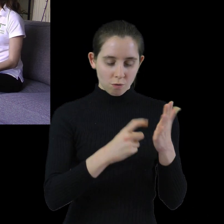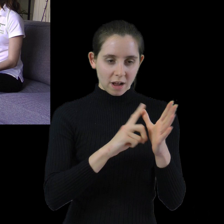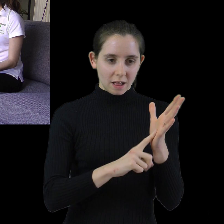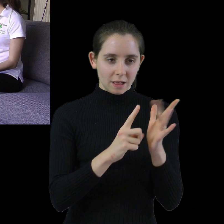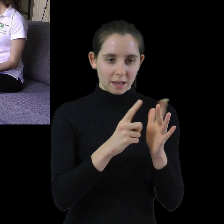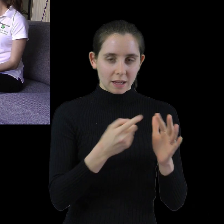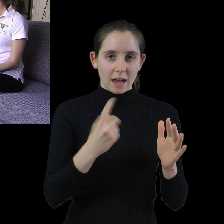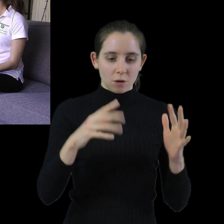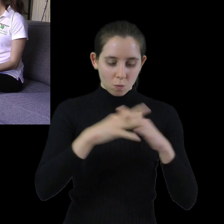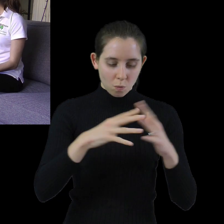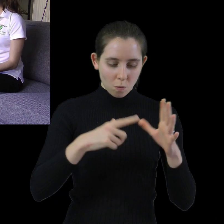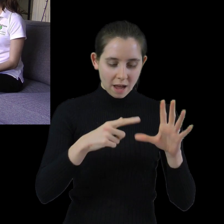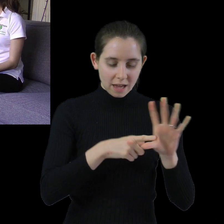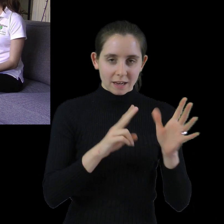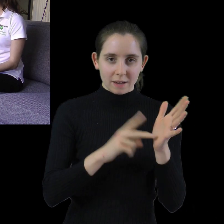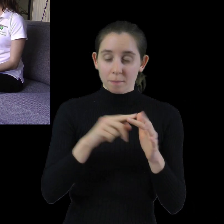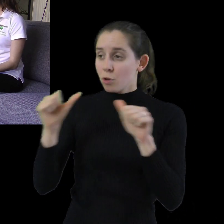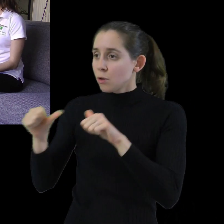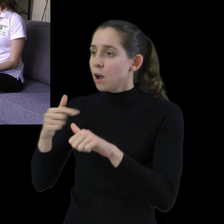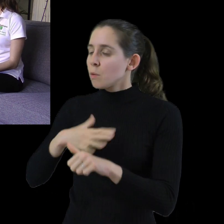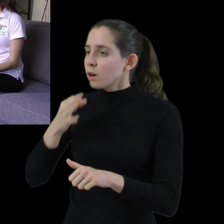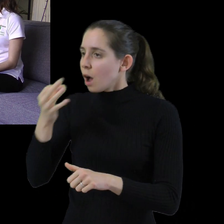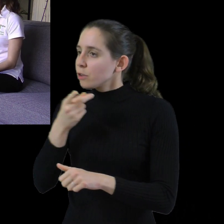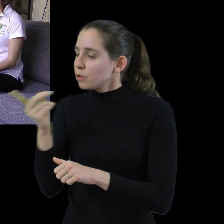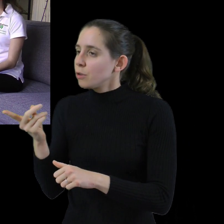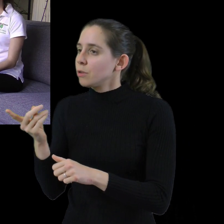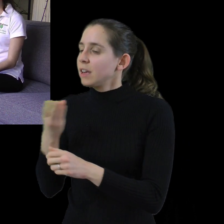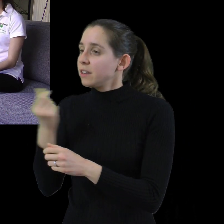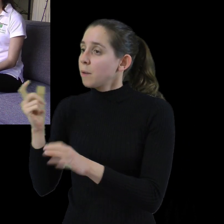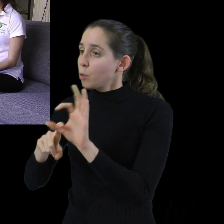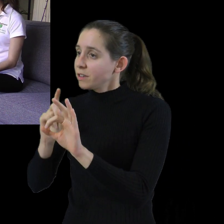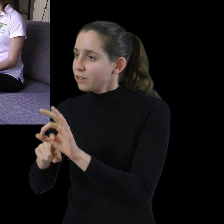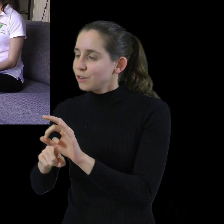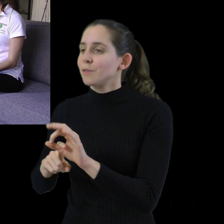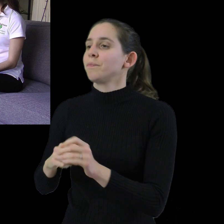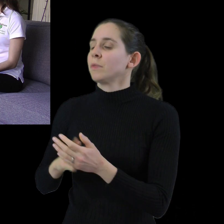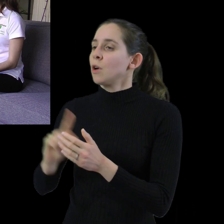So if it's okay, I just want to ask you some questions? All right. So first question is, can you